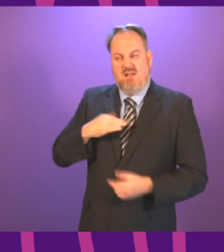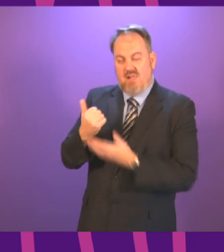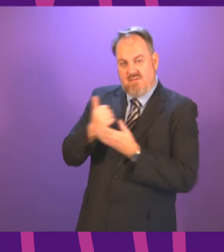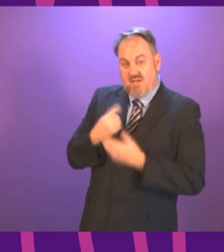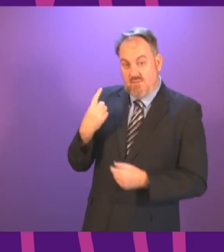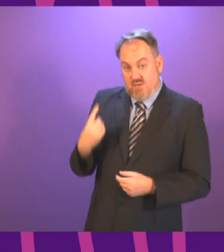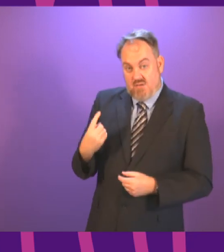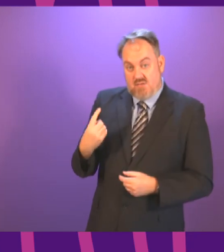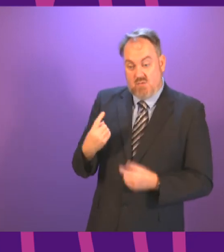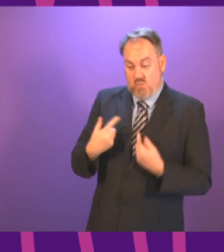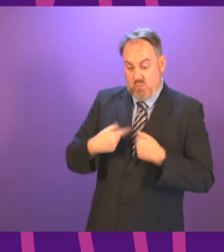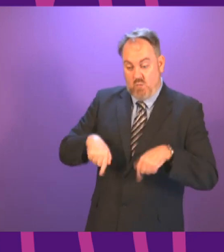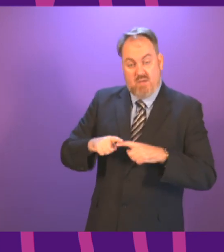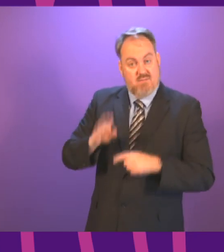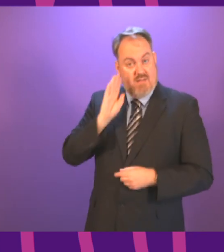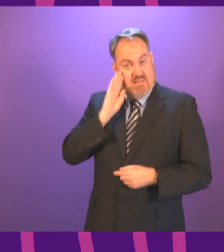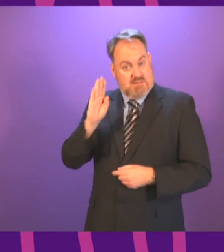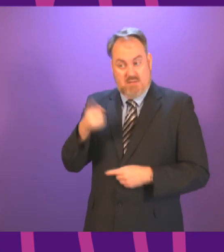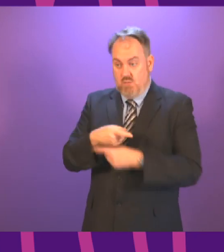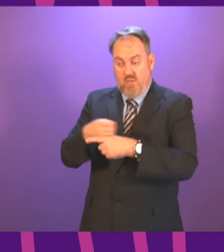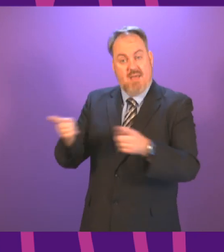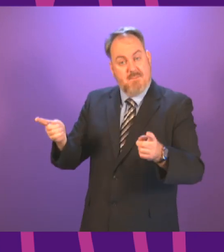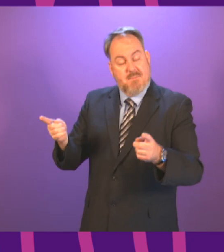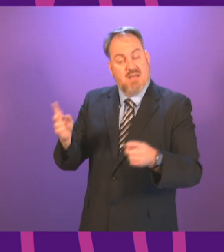In answer to the question about what we have done about that, I say that, two weeks ago